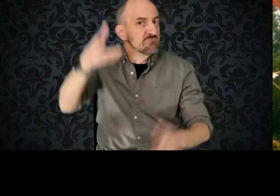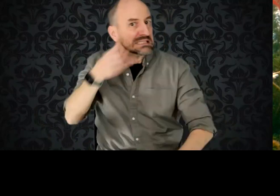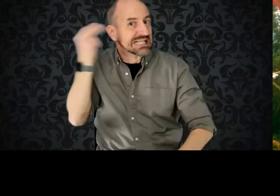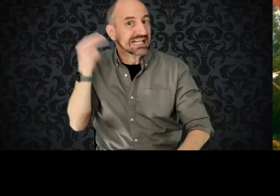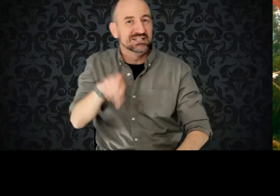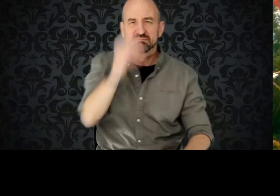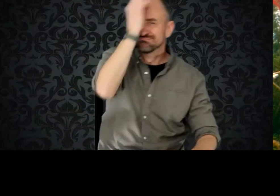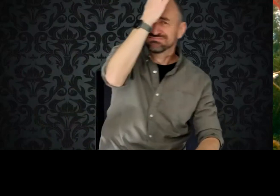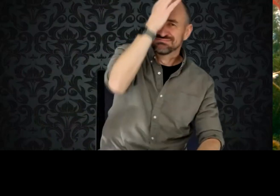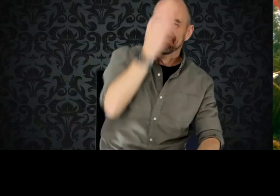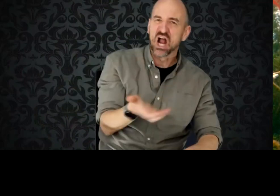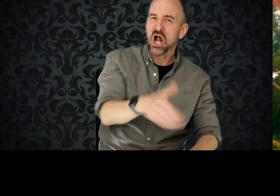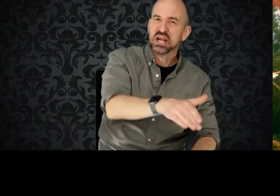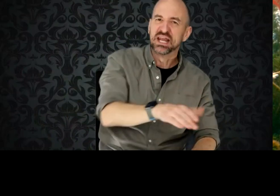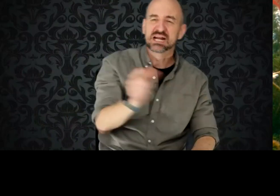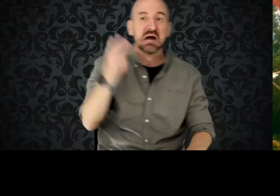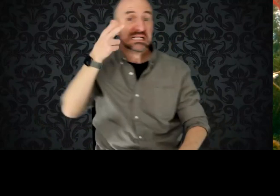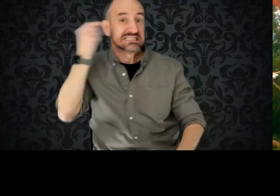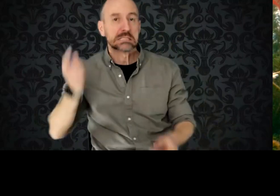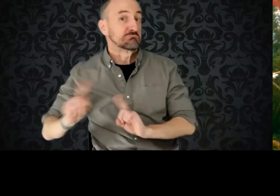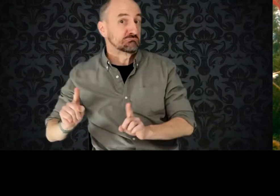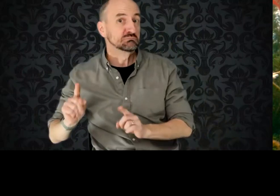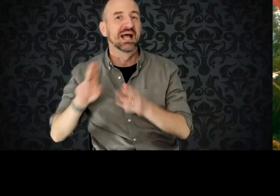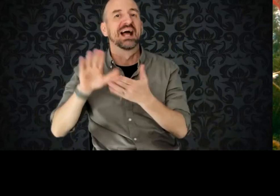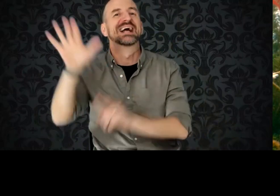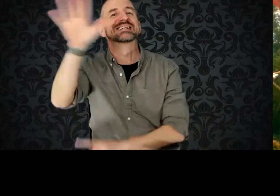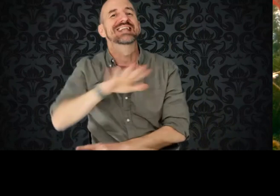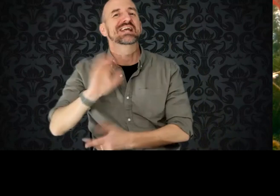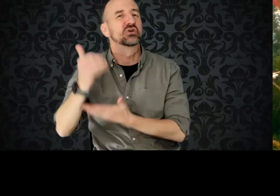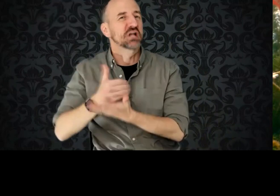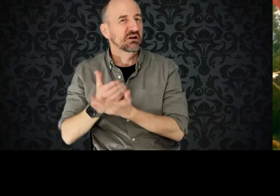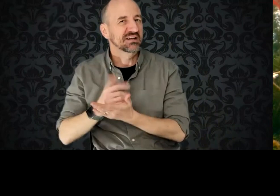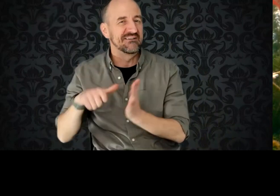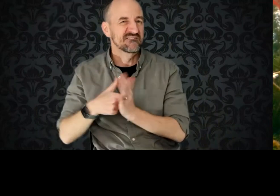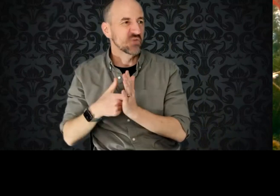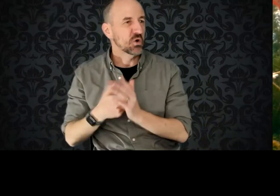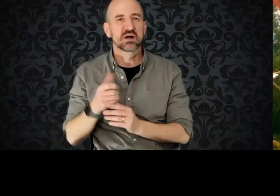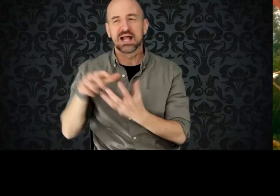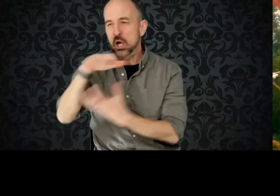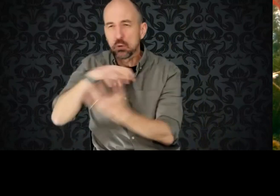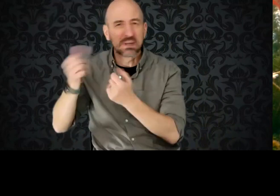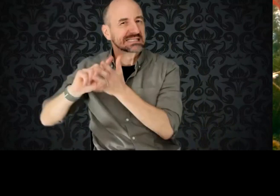your mind as you are running along, please feel free to put them in the tap box,--